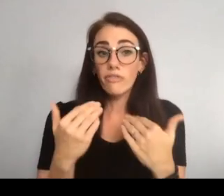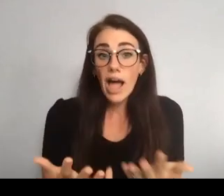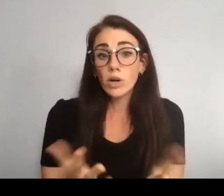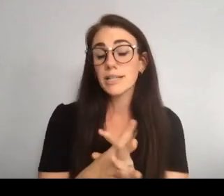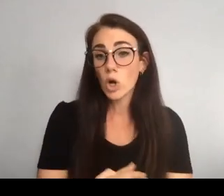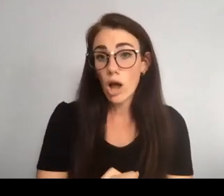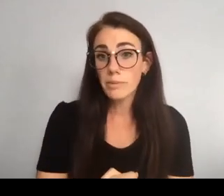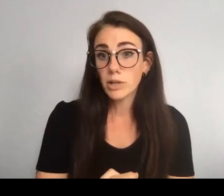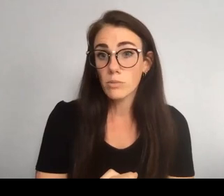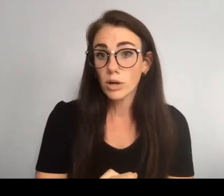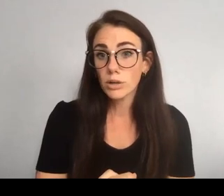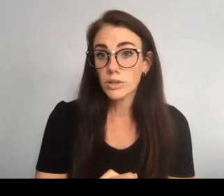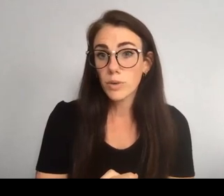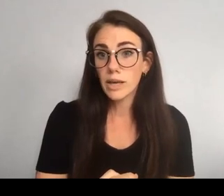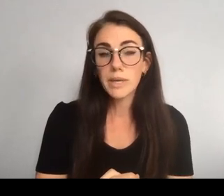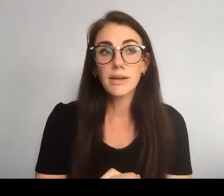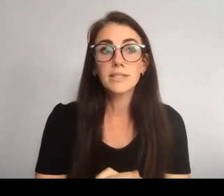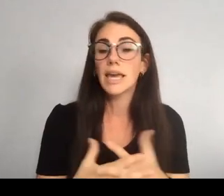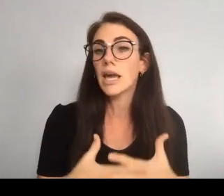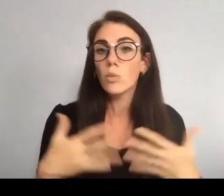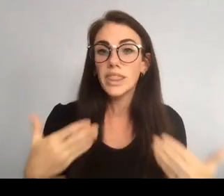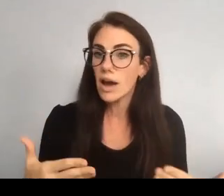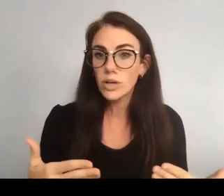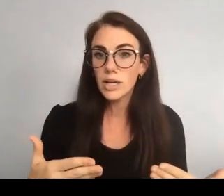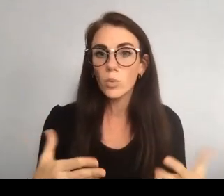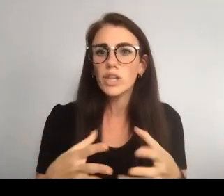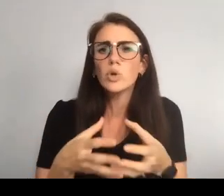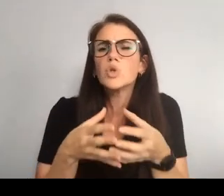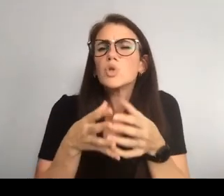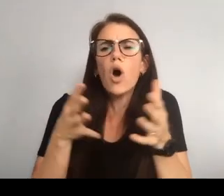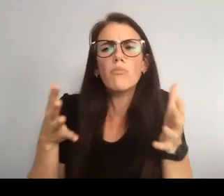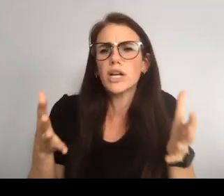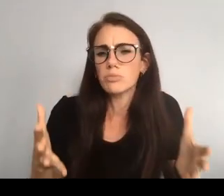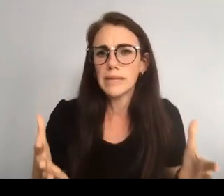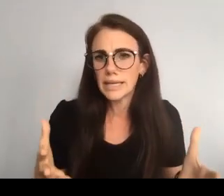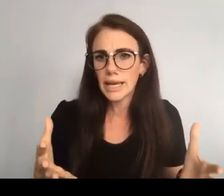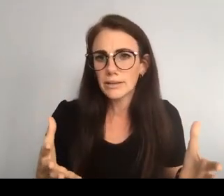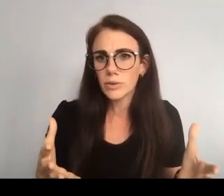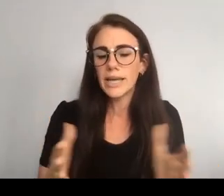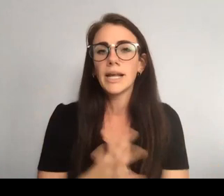flour is are non manual markers right Because again without it we lose so much meaning right